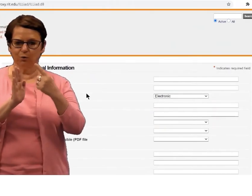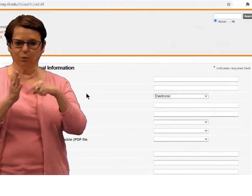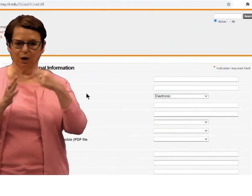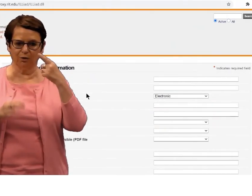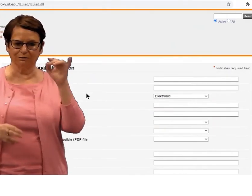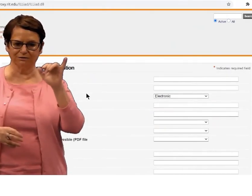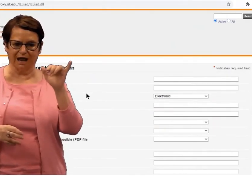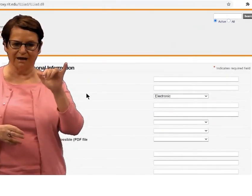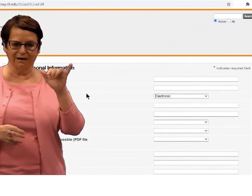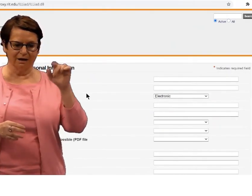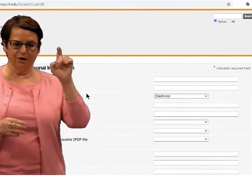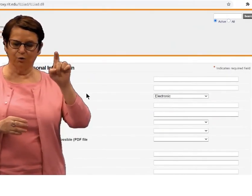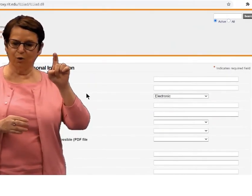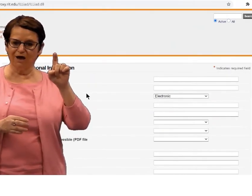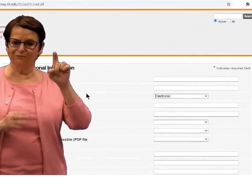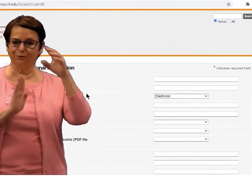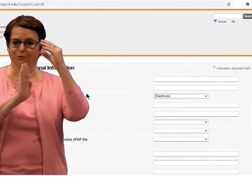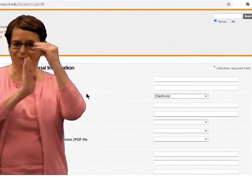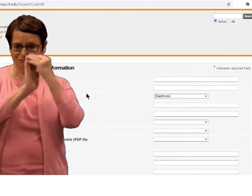Here I want to show you what it looks like.